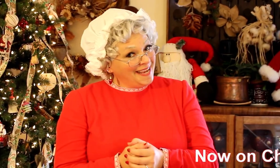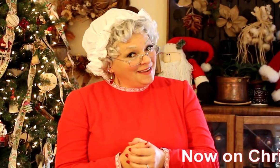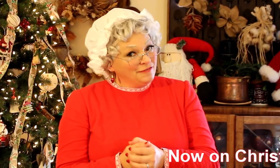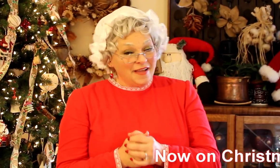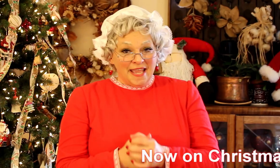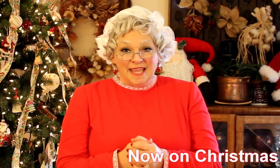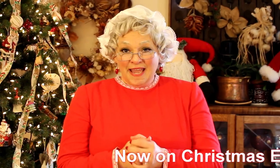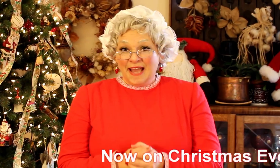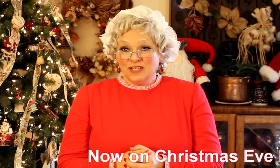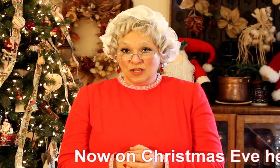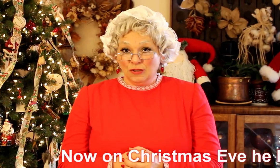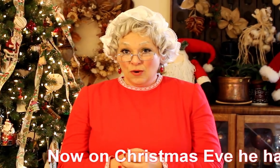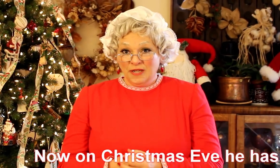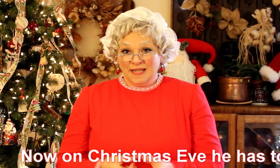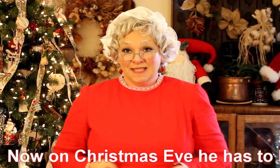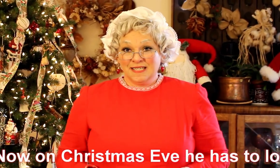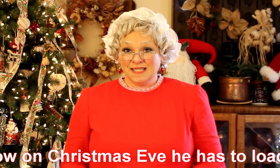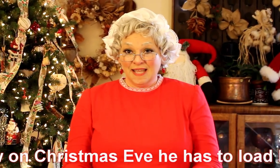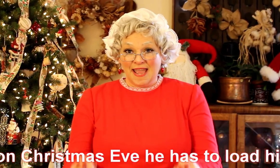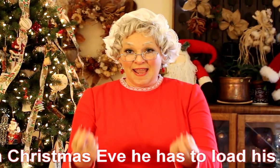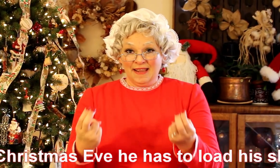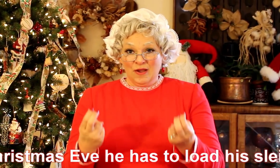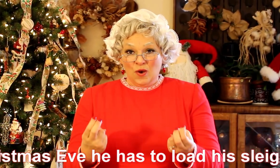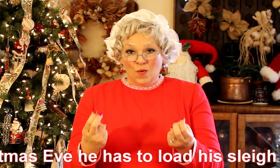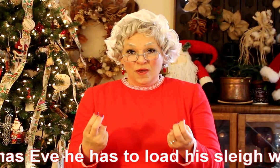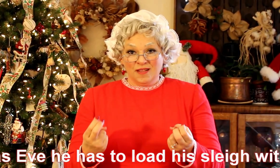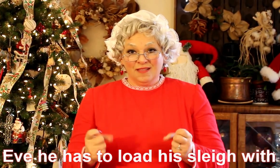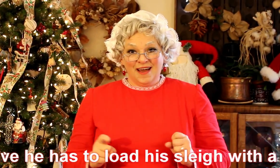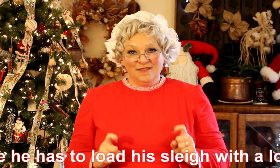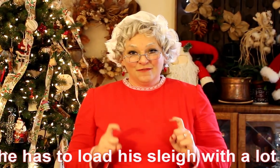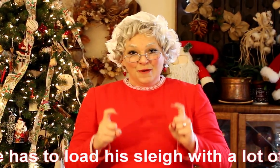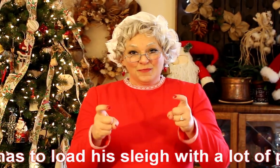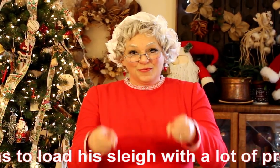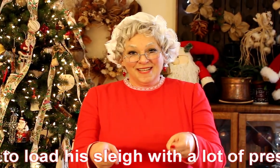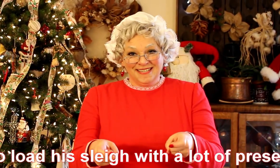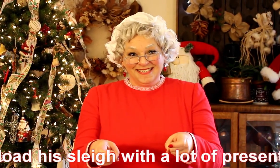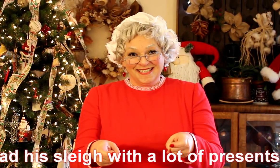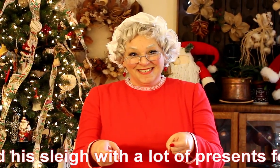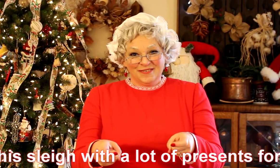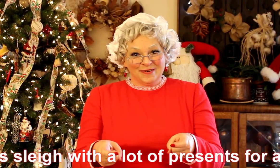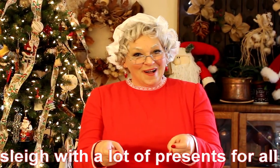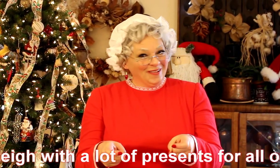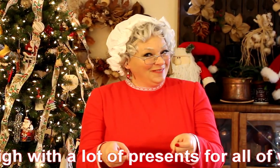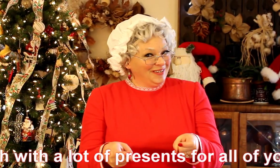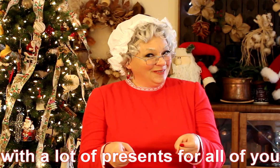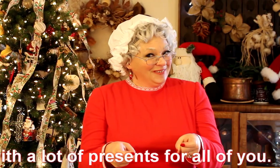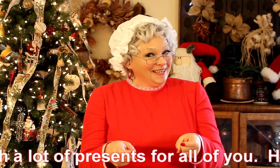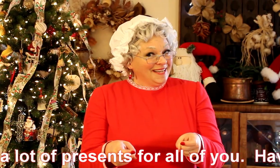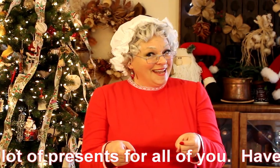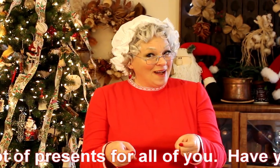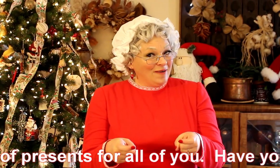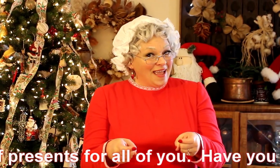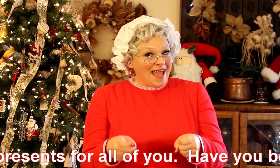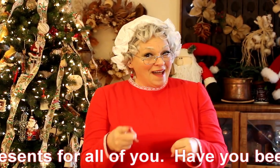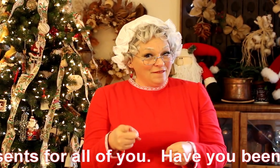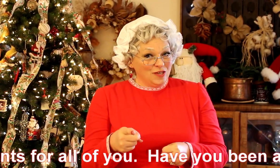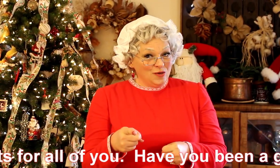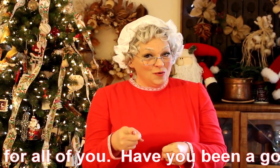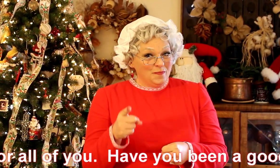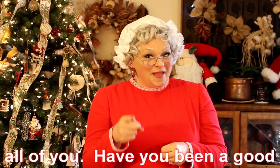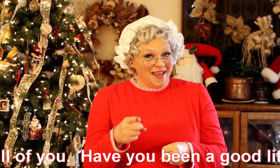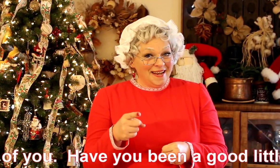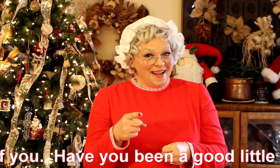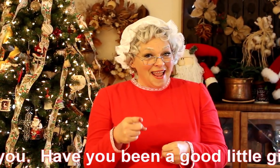Eve he has to load his sleigh with a lot of presents for all of you. Now, have you been